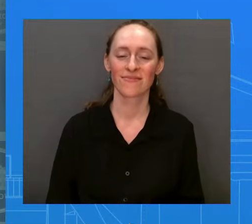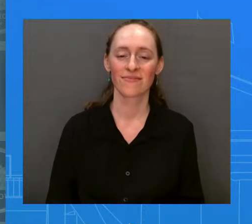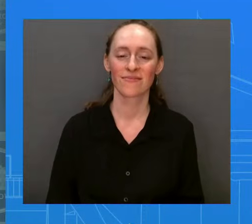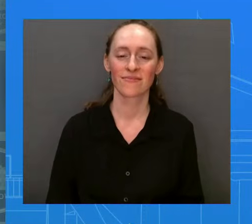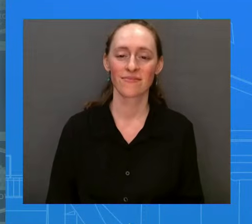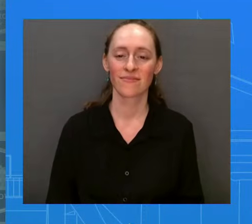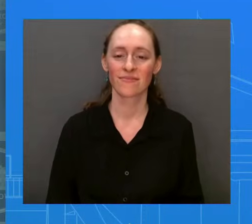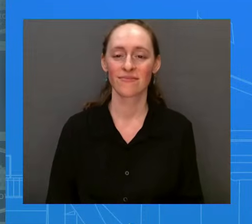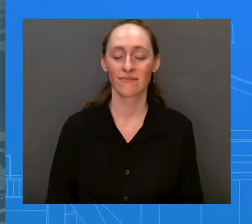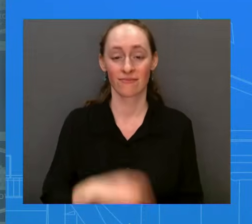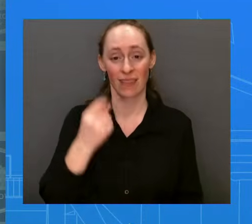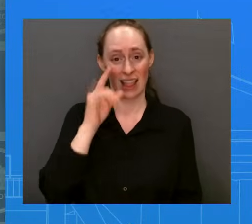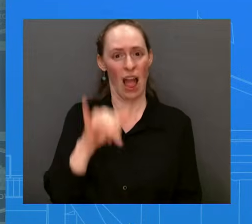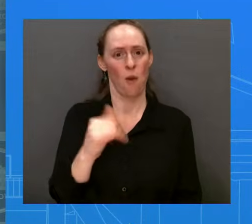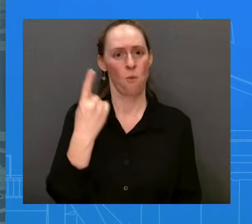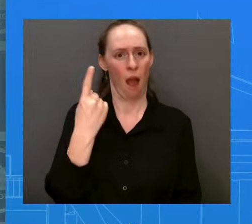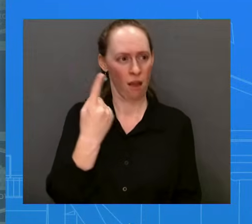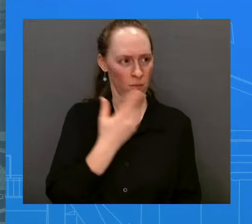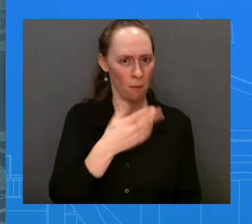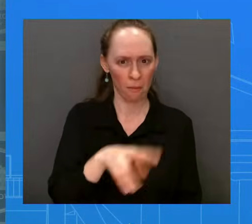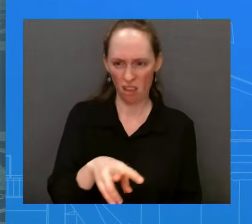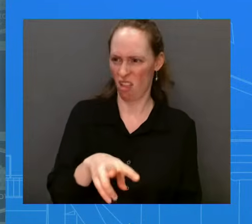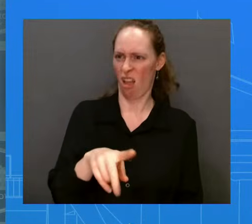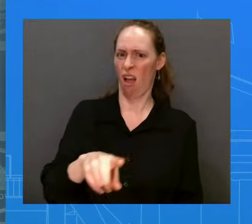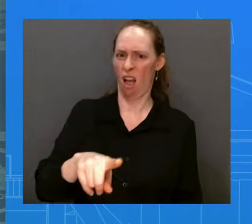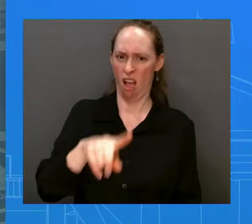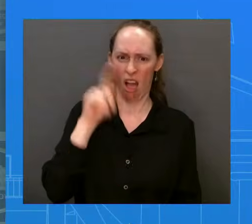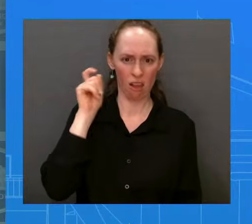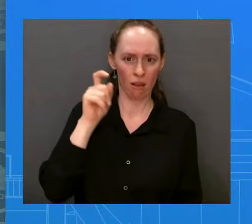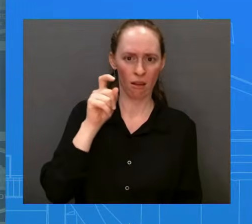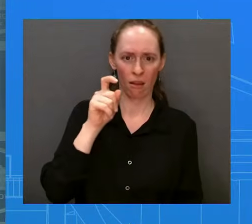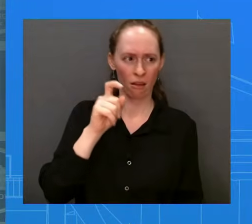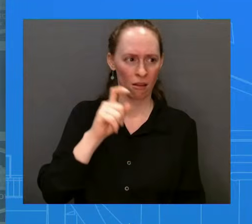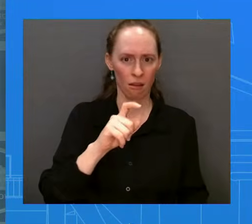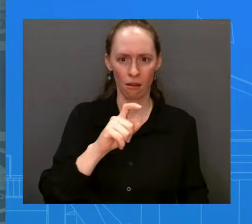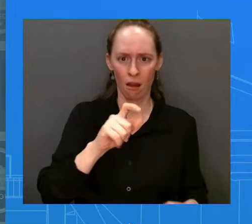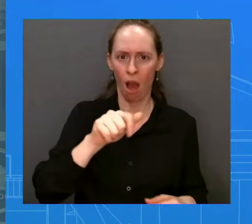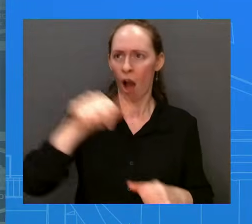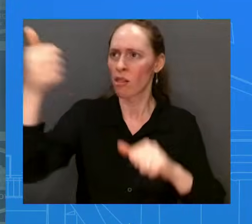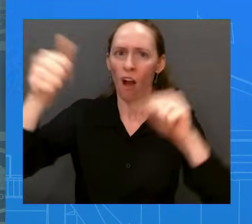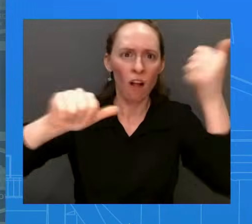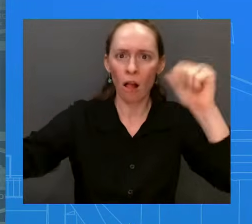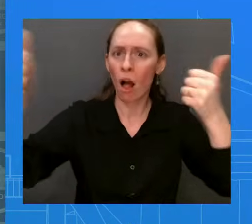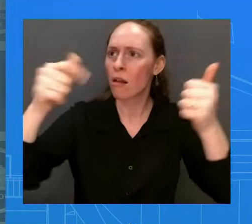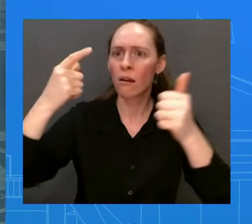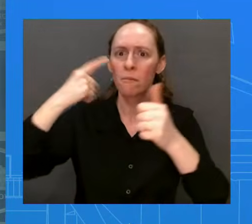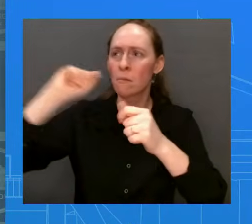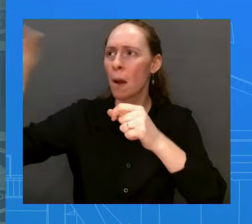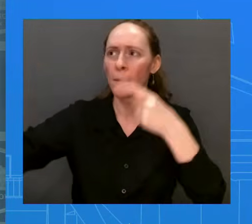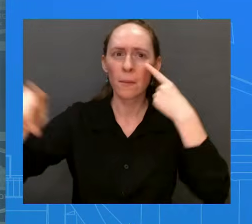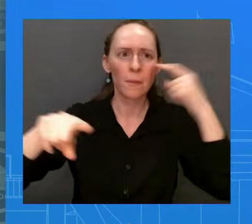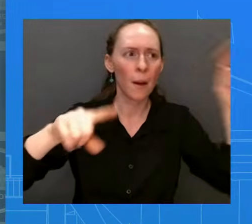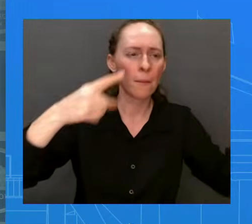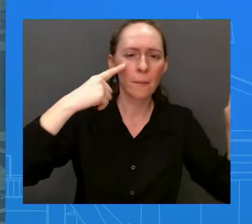Slow-moving objects at high altitude with a small radar cross section are difficult to detect on radar.